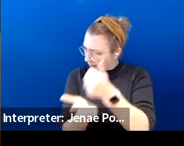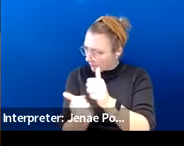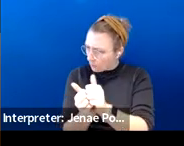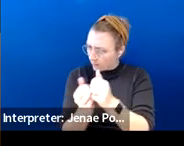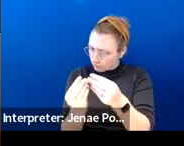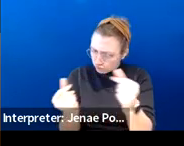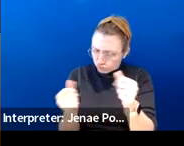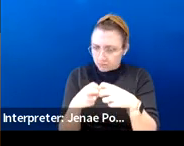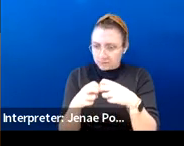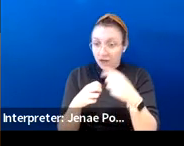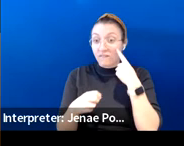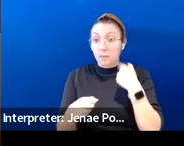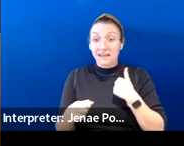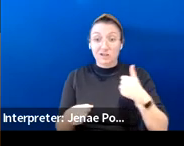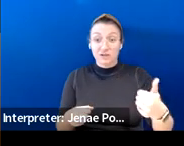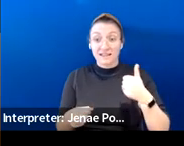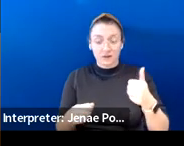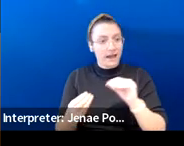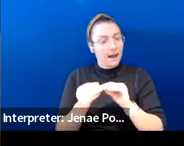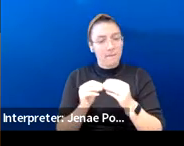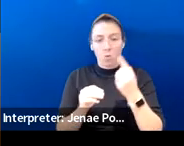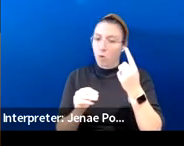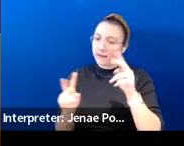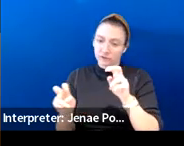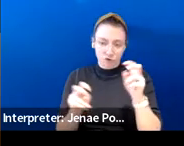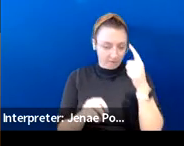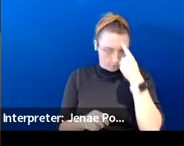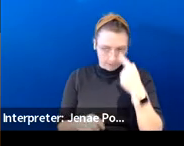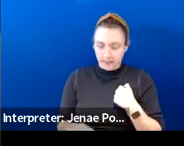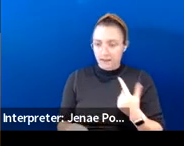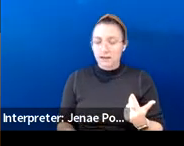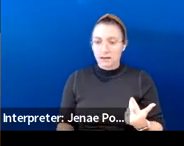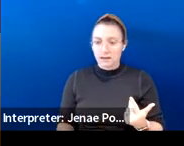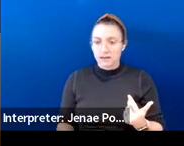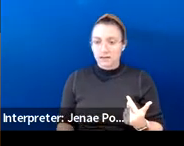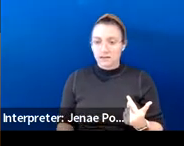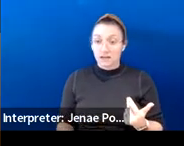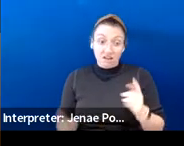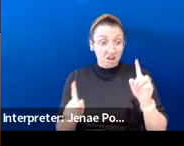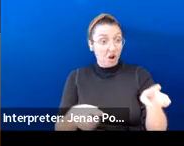I know for me, interpretation was the biggest issue, and for me it wasn't just like just going to school or missing class for meals.